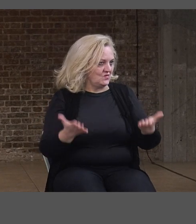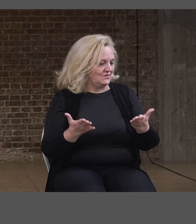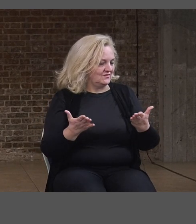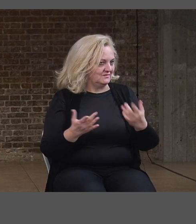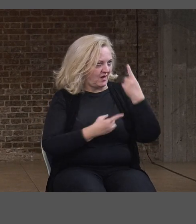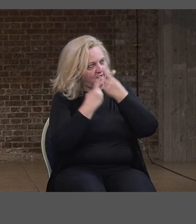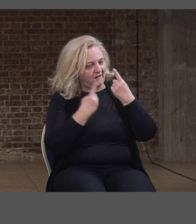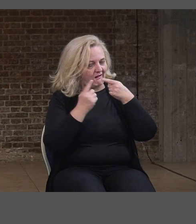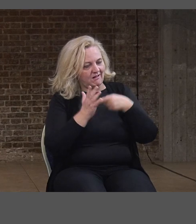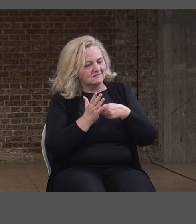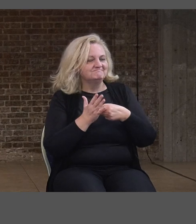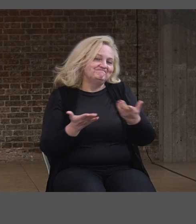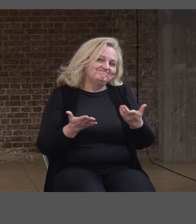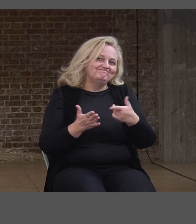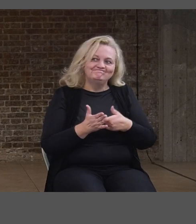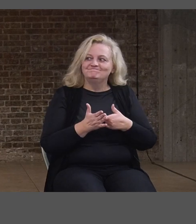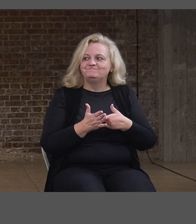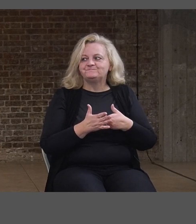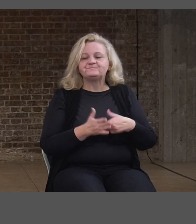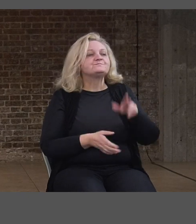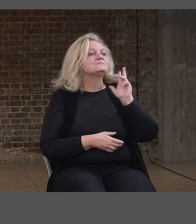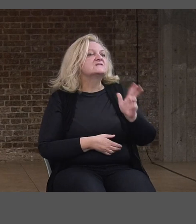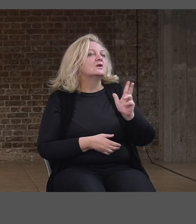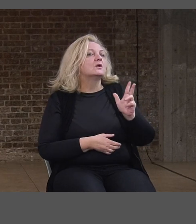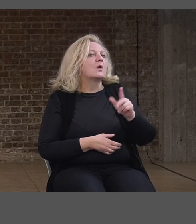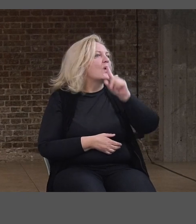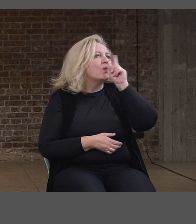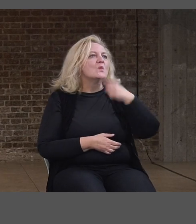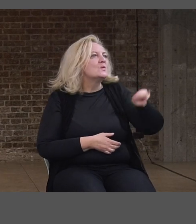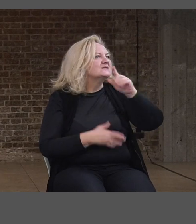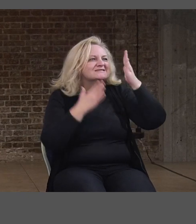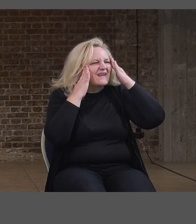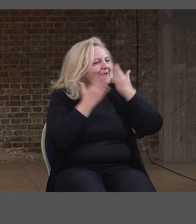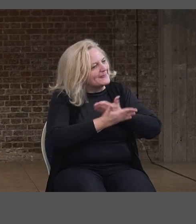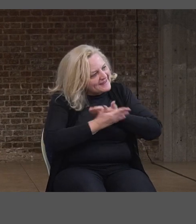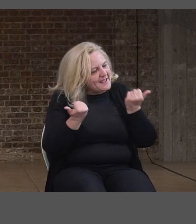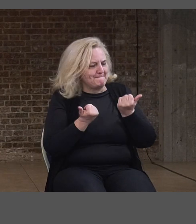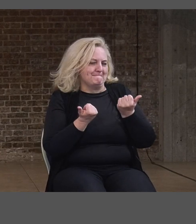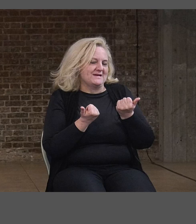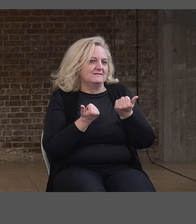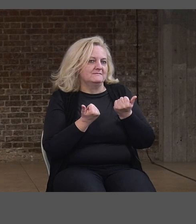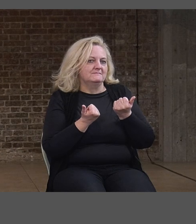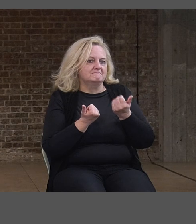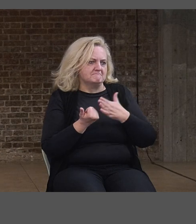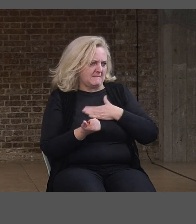and often people simply have no awareness, That we have a lot of assets,